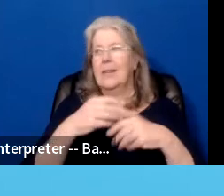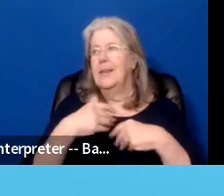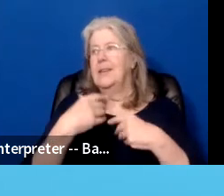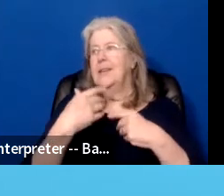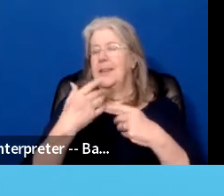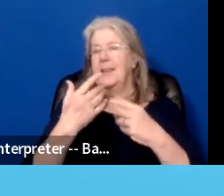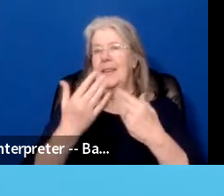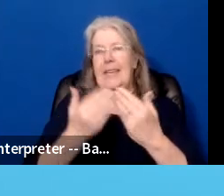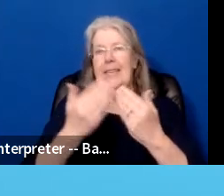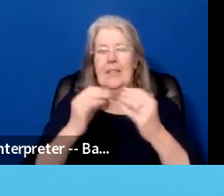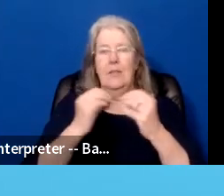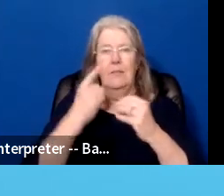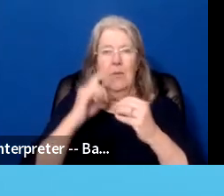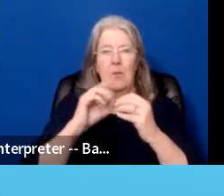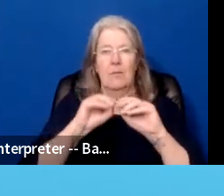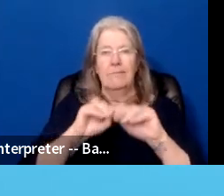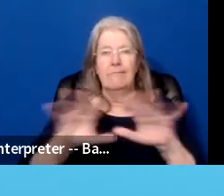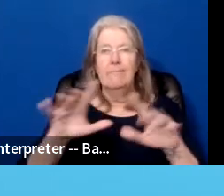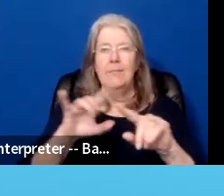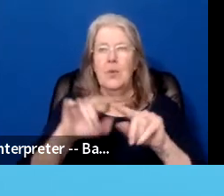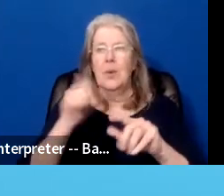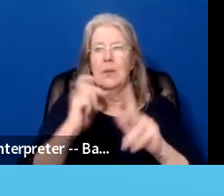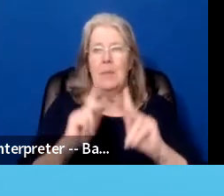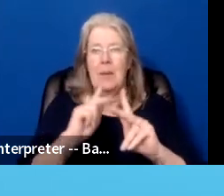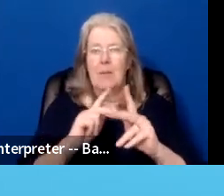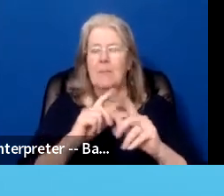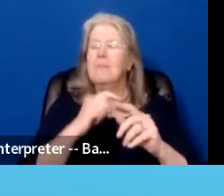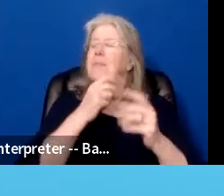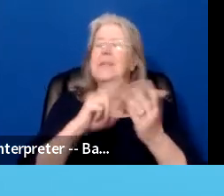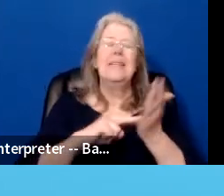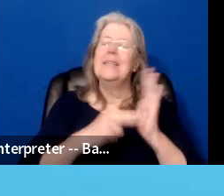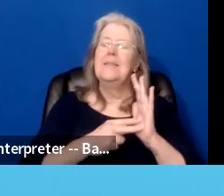But that doesn't always mean that they're going to cause worse, disease and so right